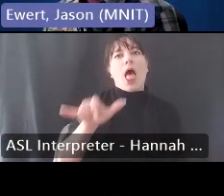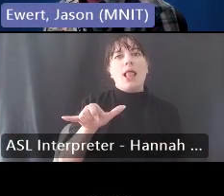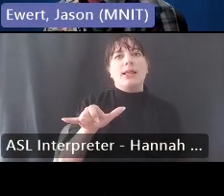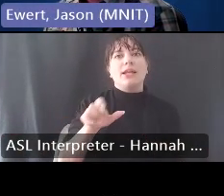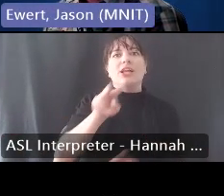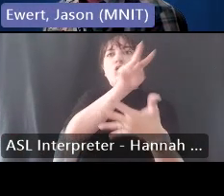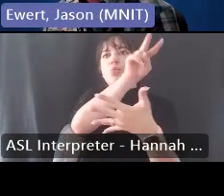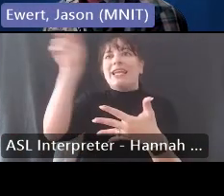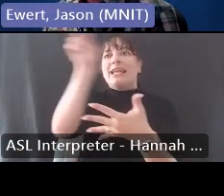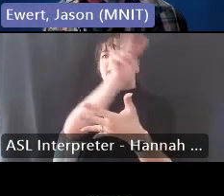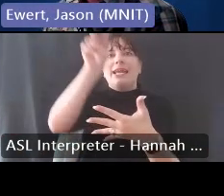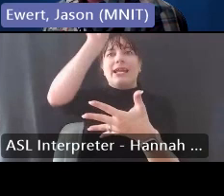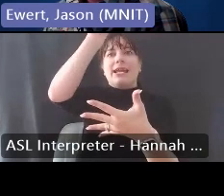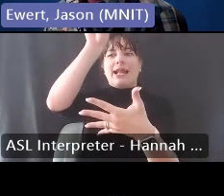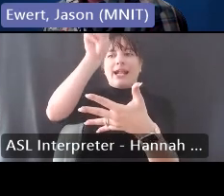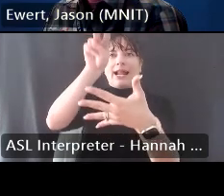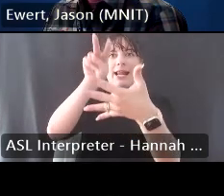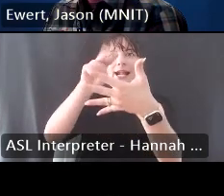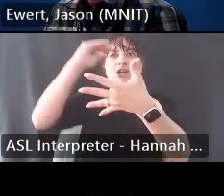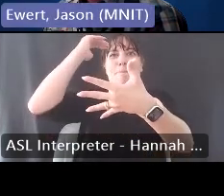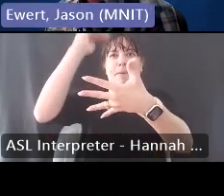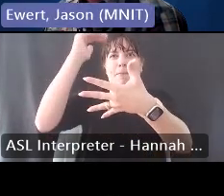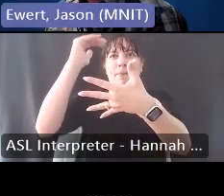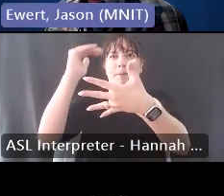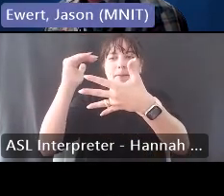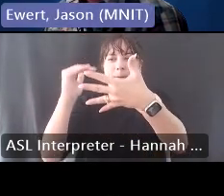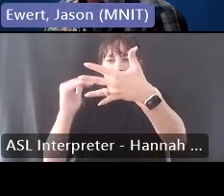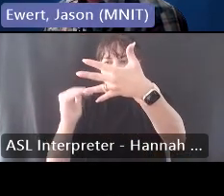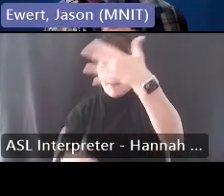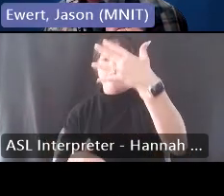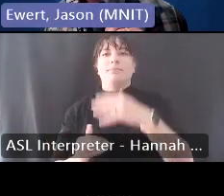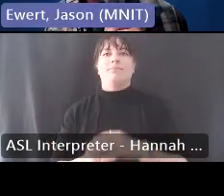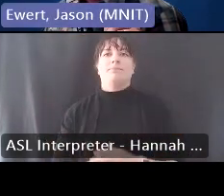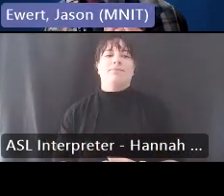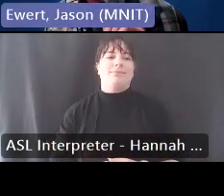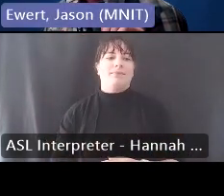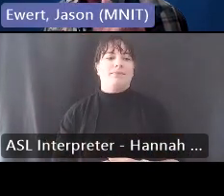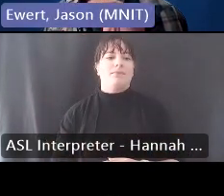The very next step is there's a legend for the map,